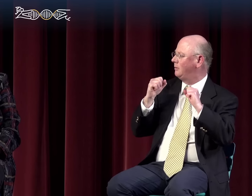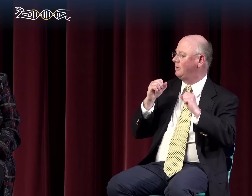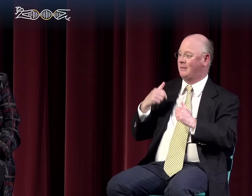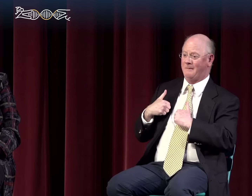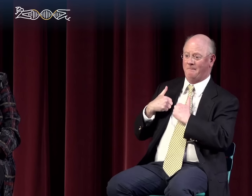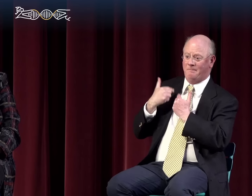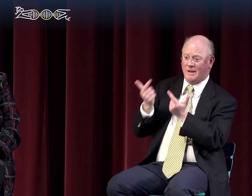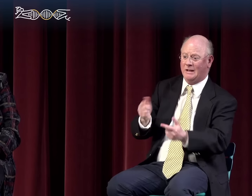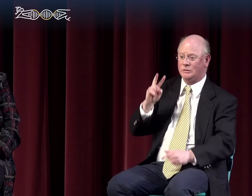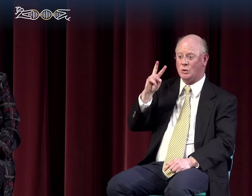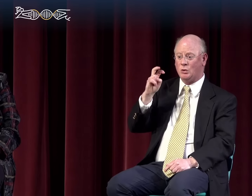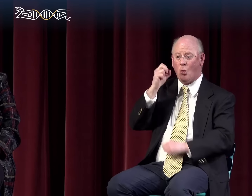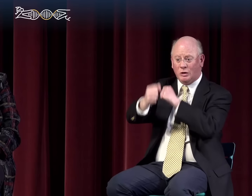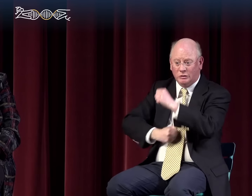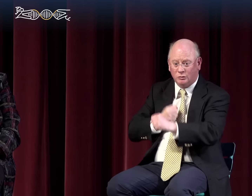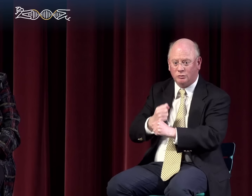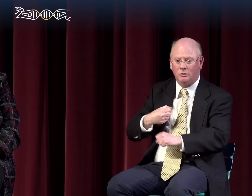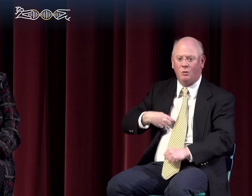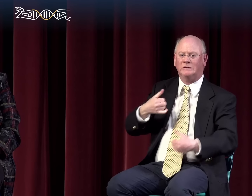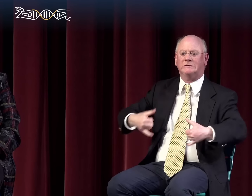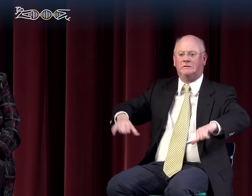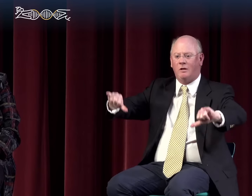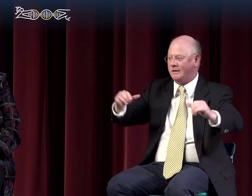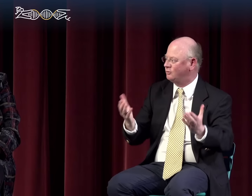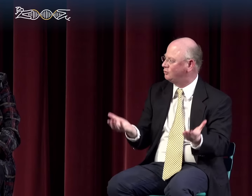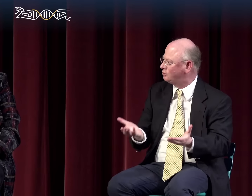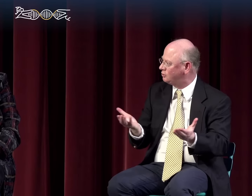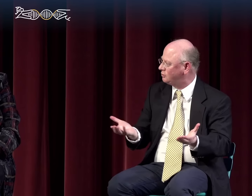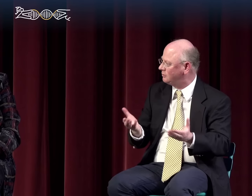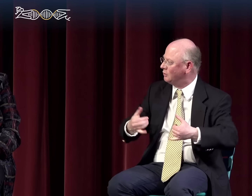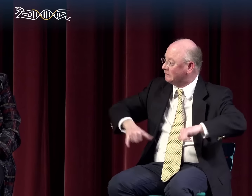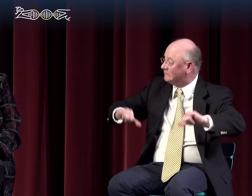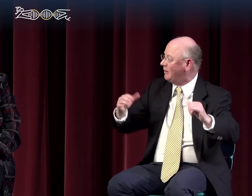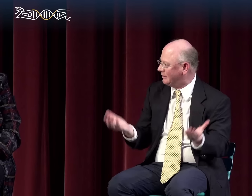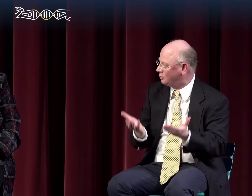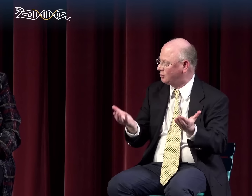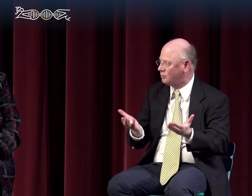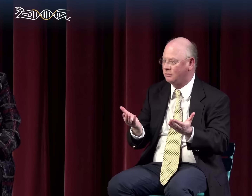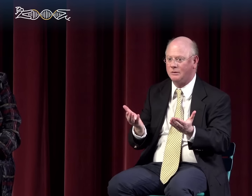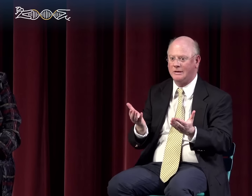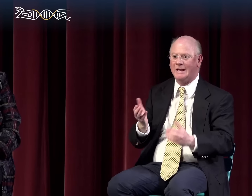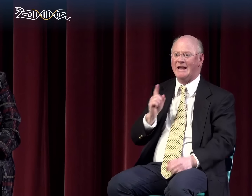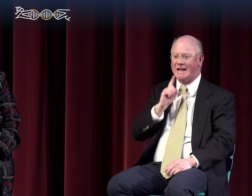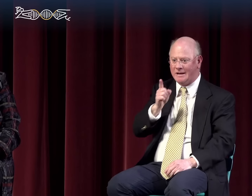the last two hundred years and all of those efforts, still we are here.